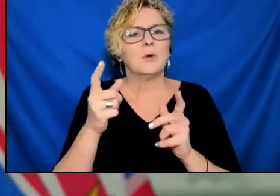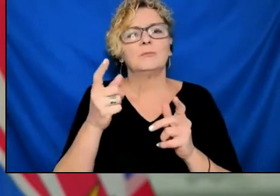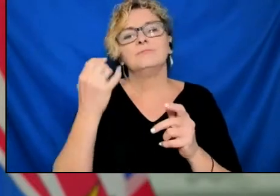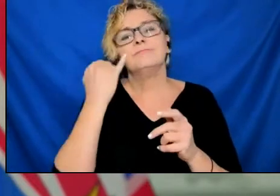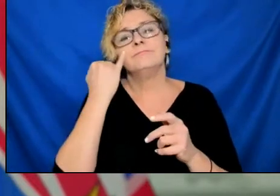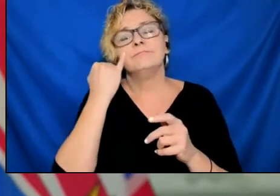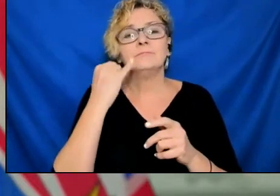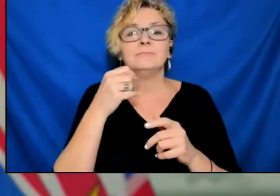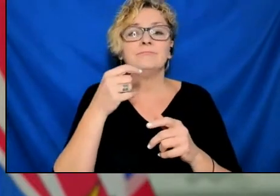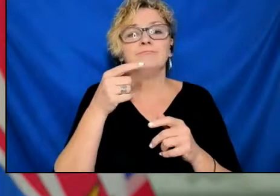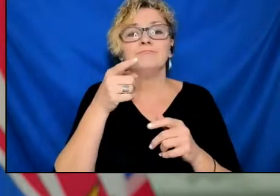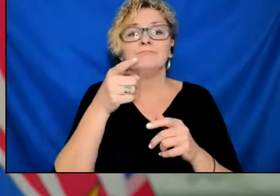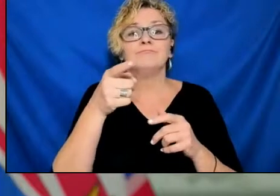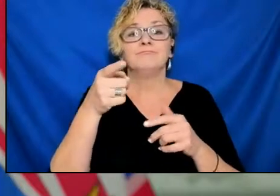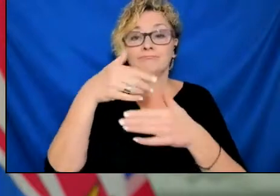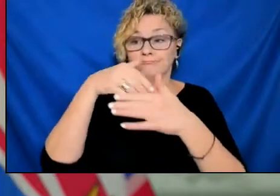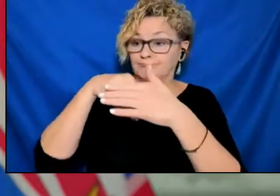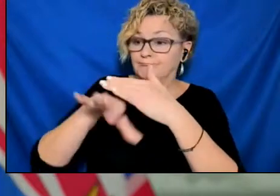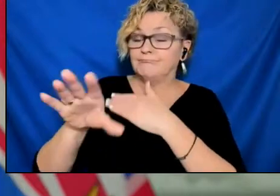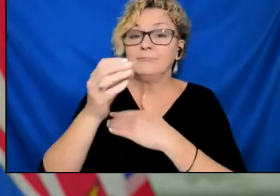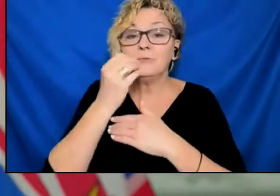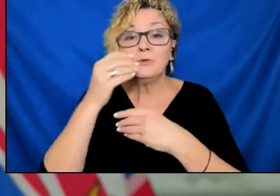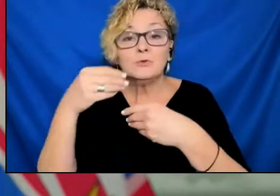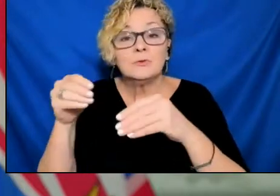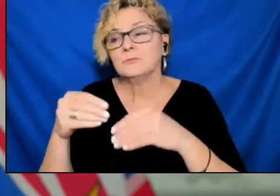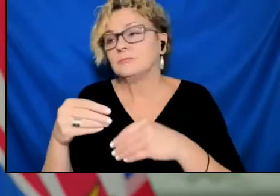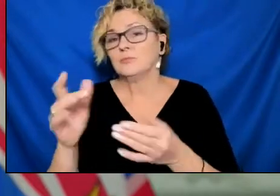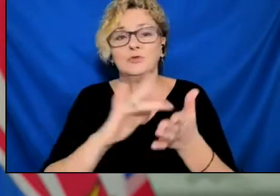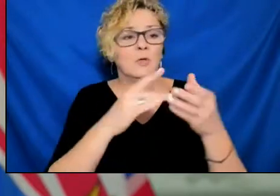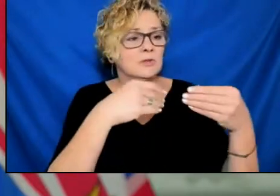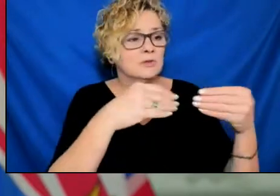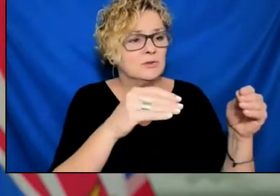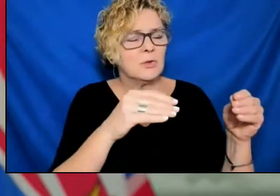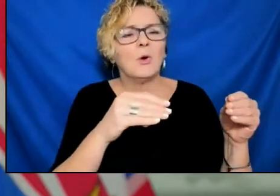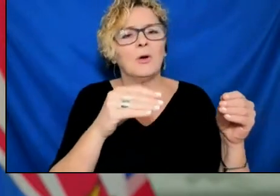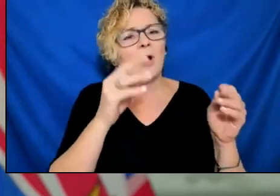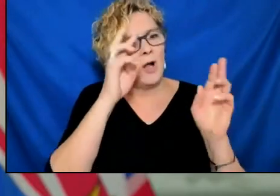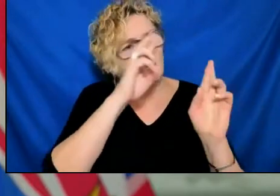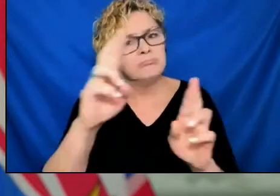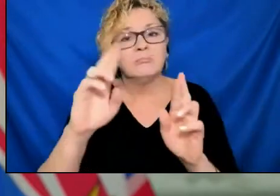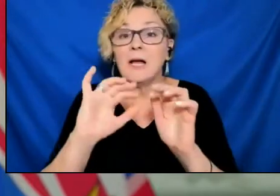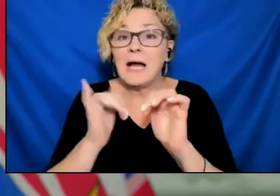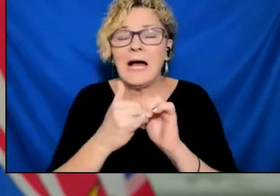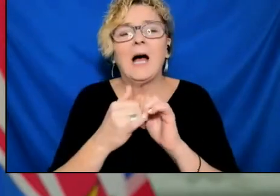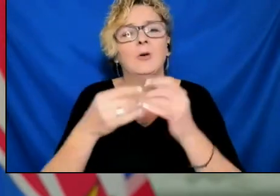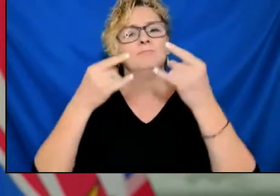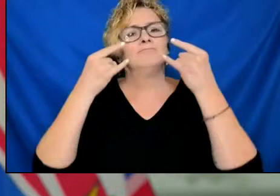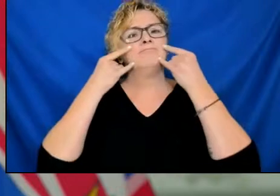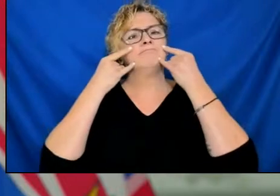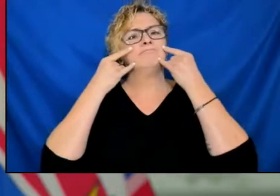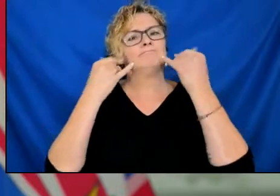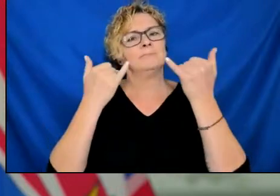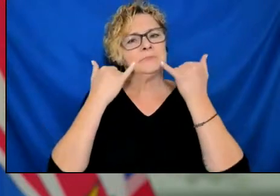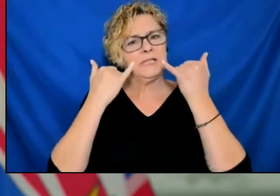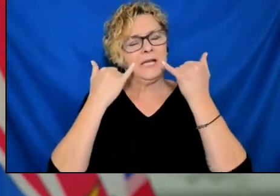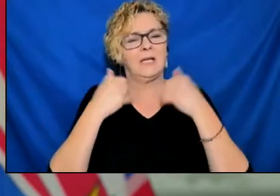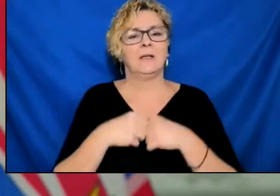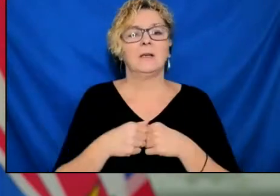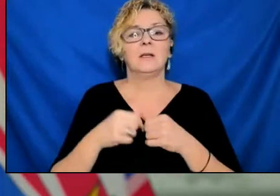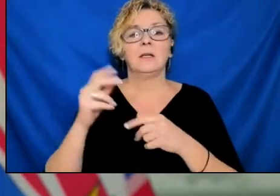have in place, being respectful when you go into a grocery store, the drugstore wearing